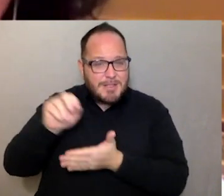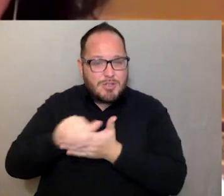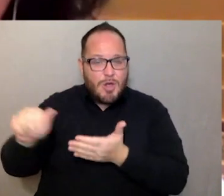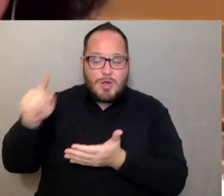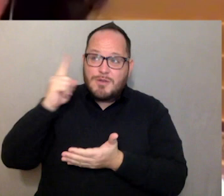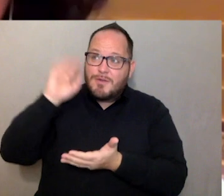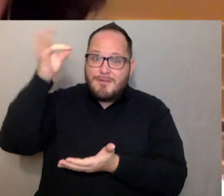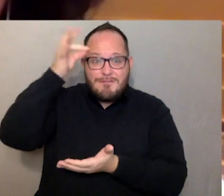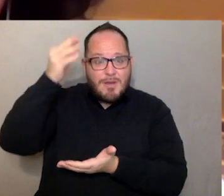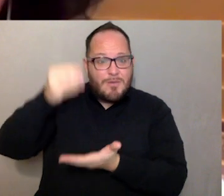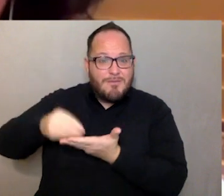FEDERAL FUNDING BECAUSE OF THAT COUNT.